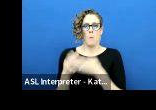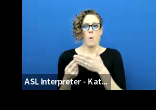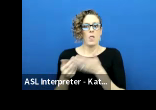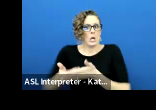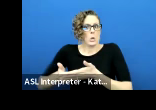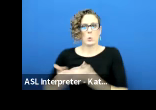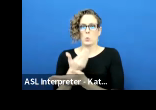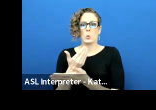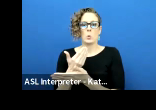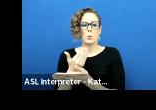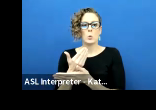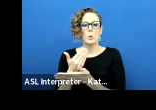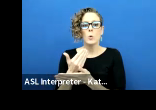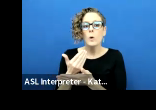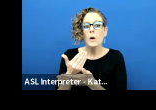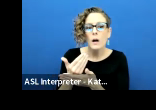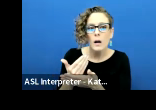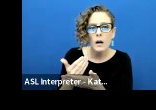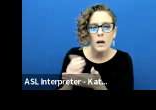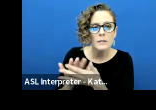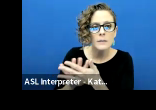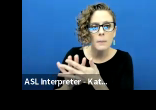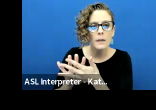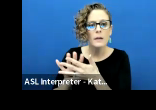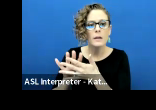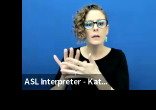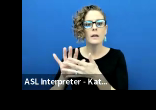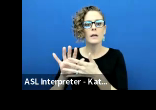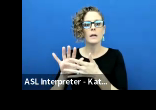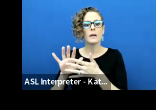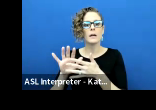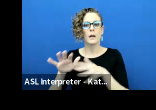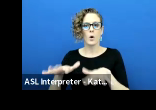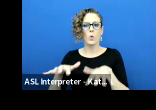um quadriplegics and one six months ago one a year ago and their whole world has changed